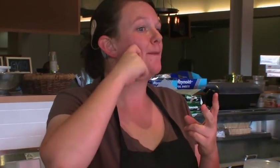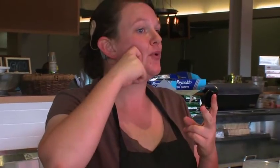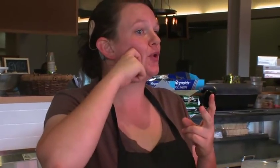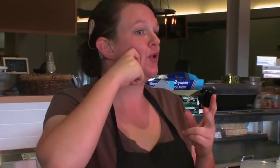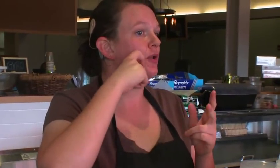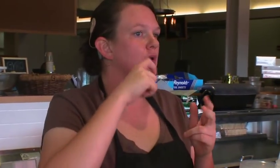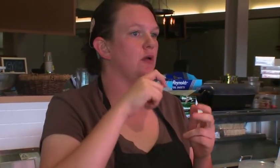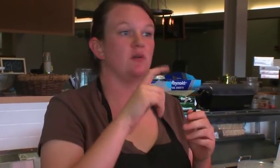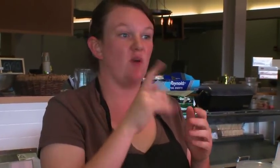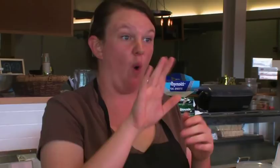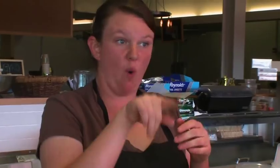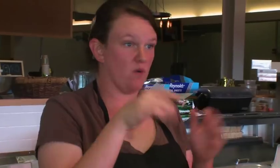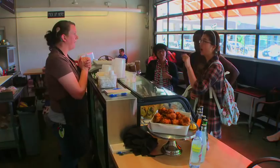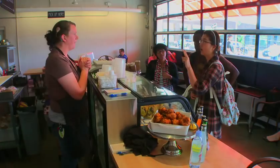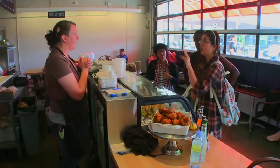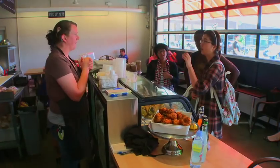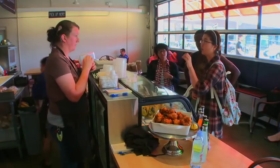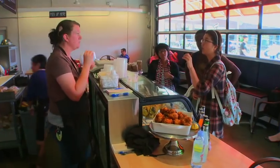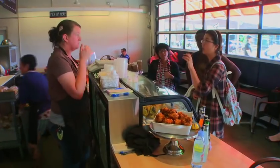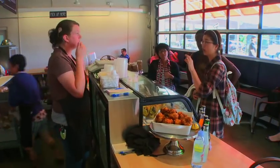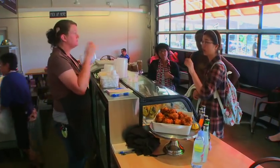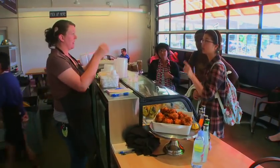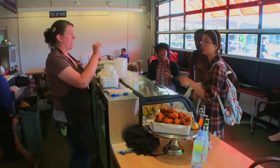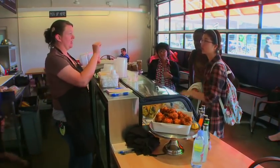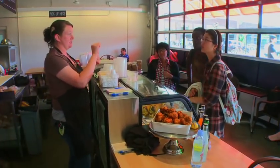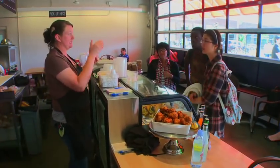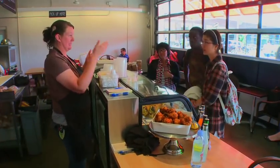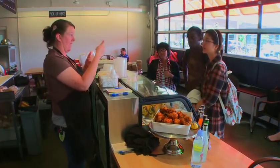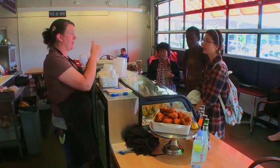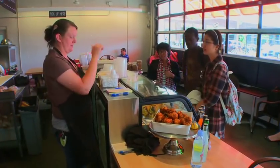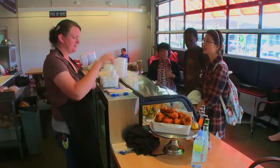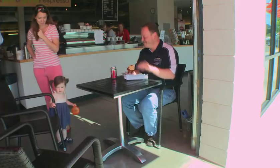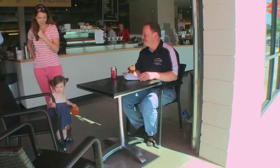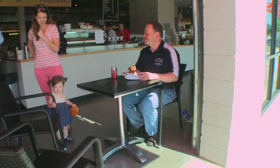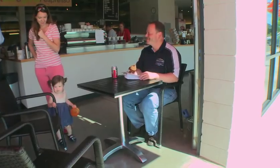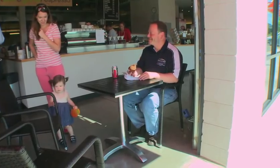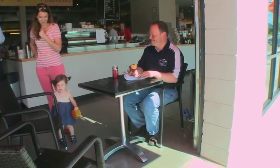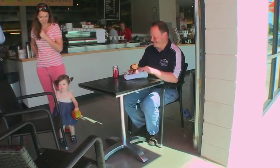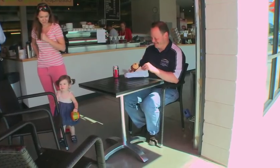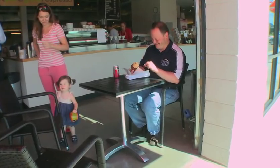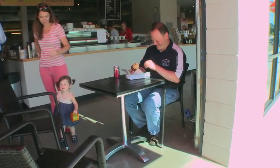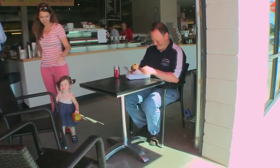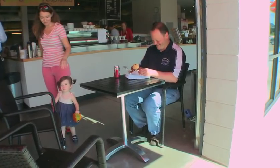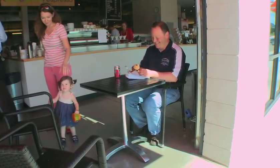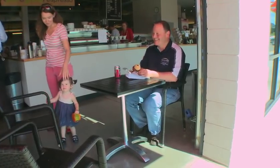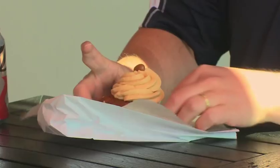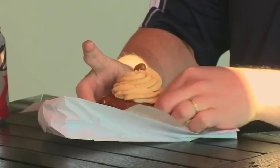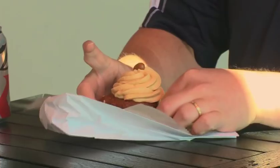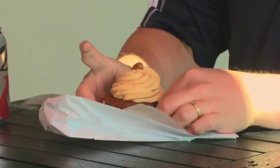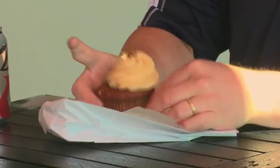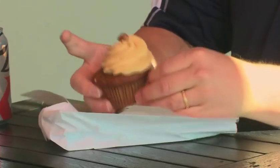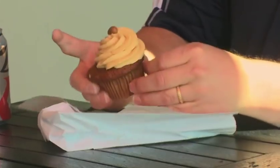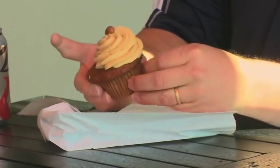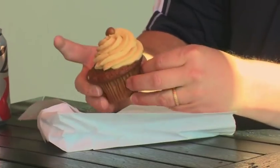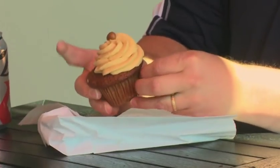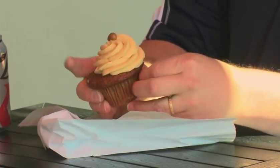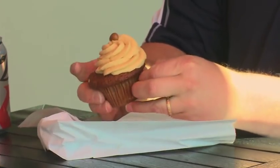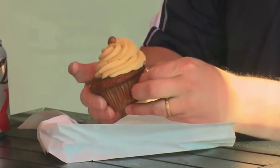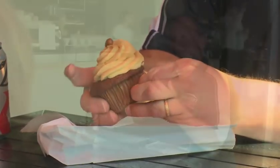Deaf employees make up about 10 percent of the market's workforce. They also attract regular customers like Cary Barbin.